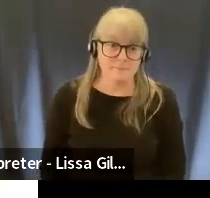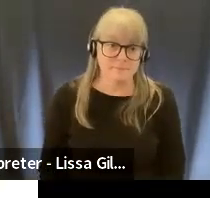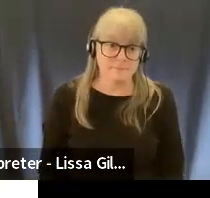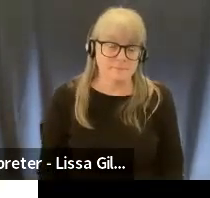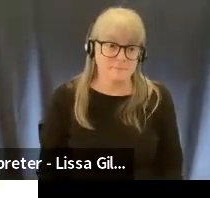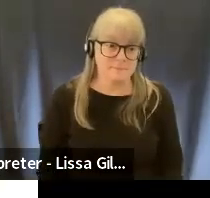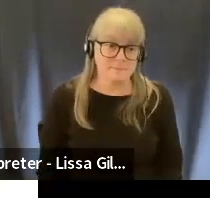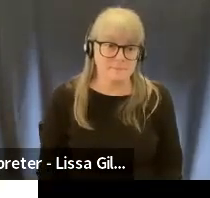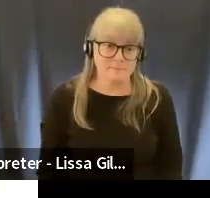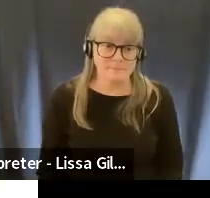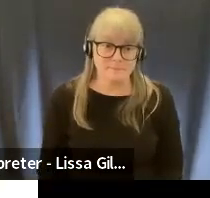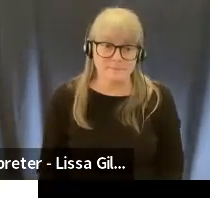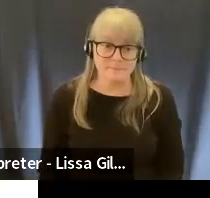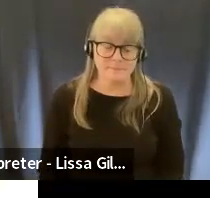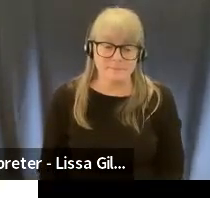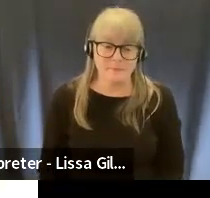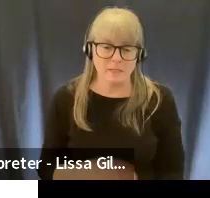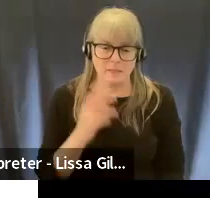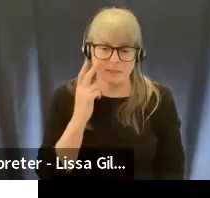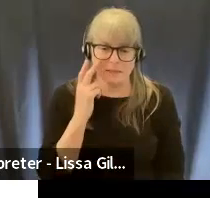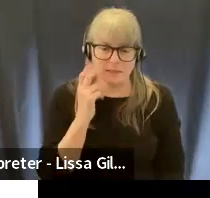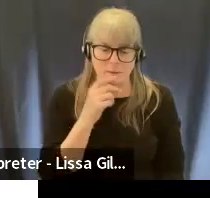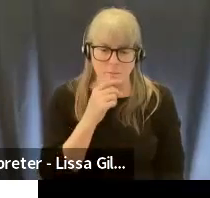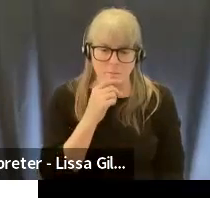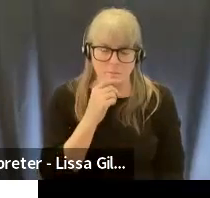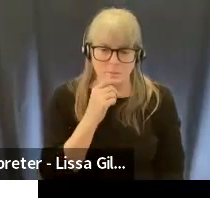Oh, let's see!